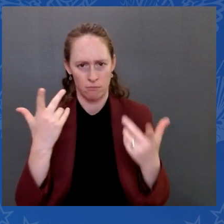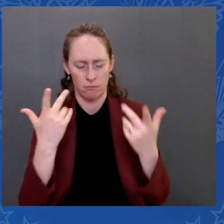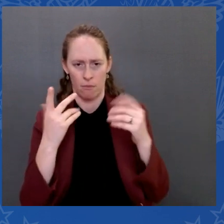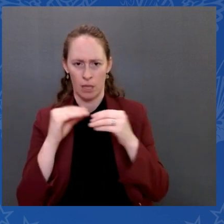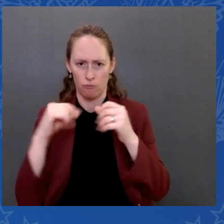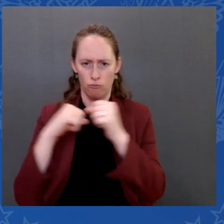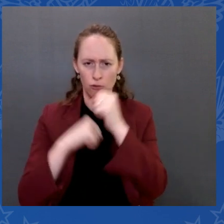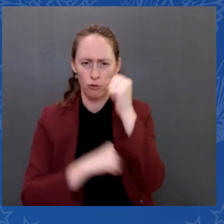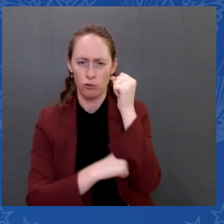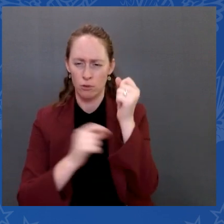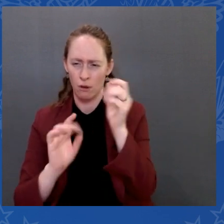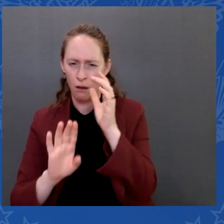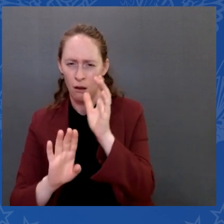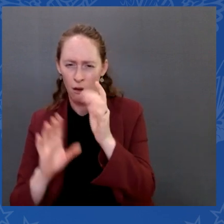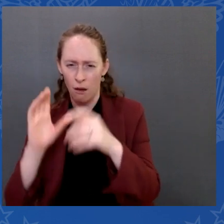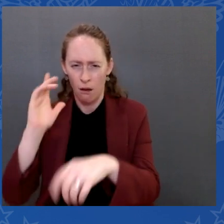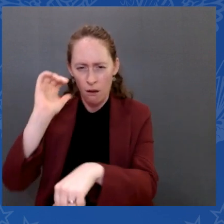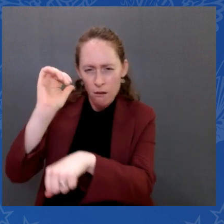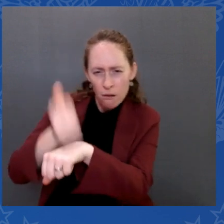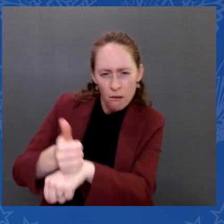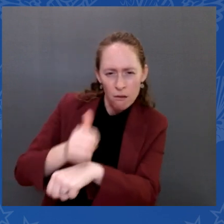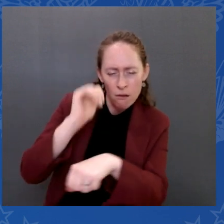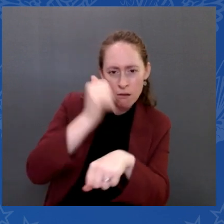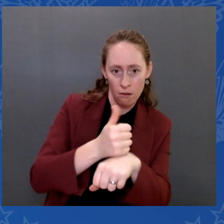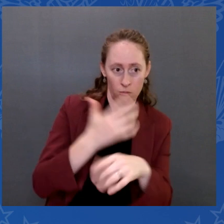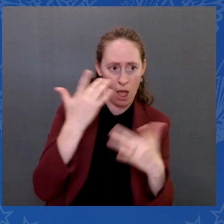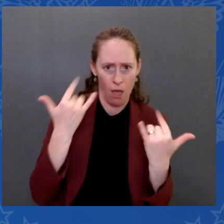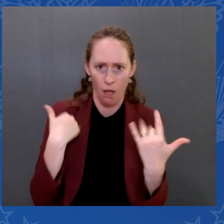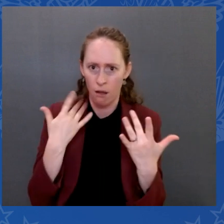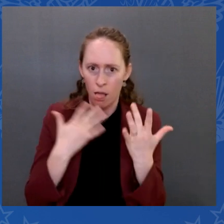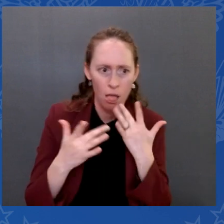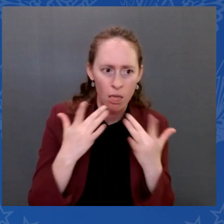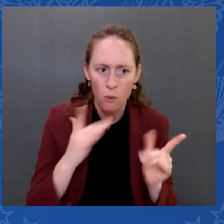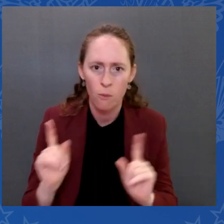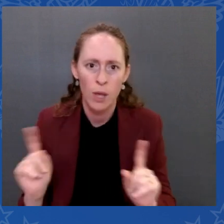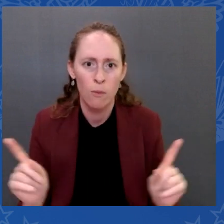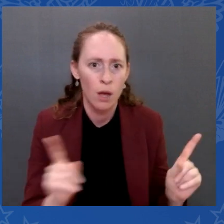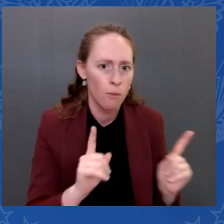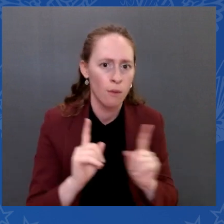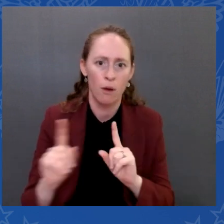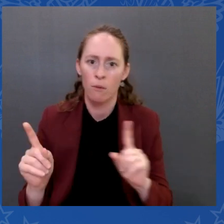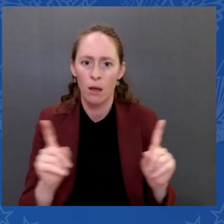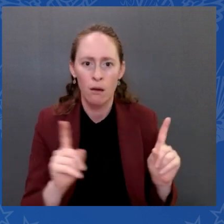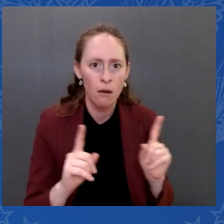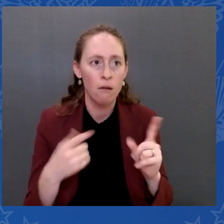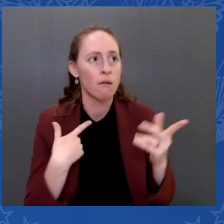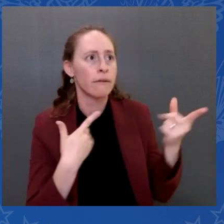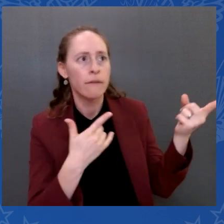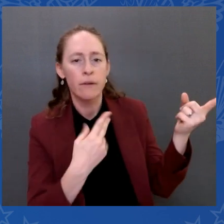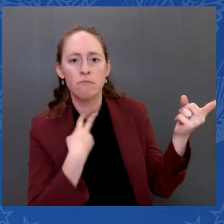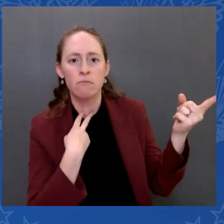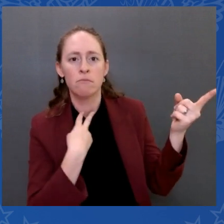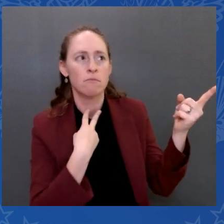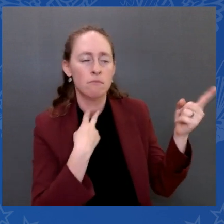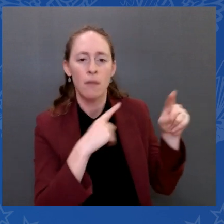that we're under sooner, but more importantly, it'll help us avoid these challenges going forward. I mean, you know, in med-tech, we've done our best